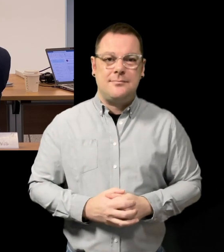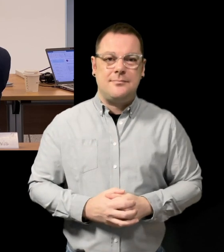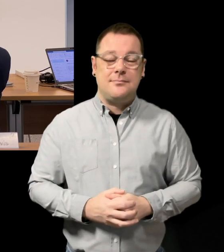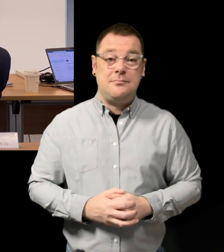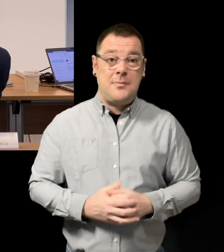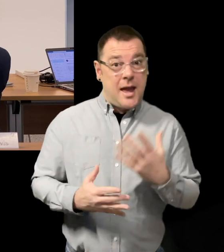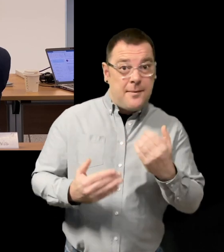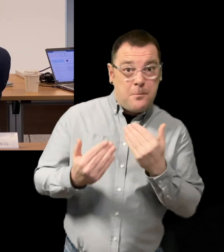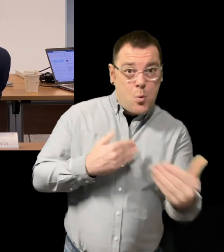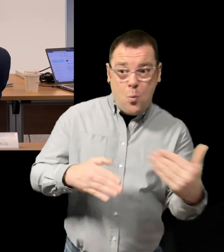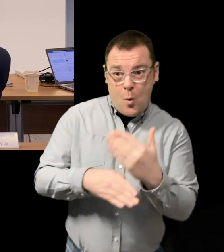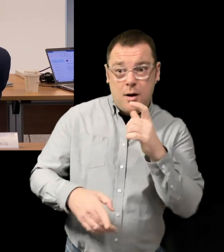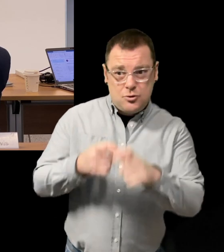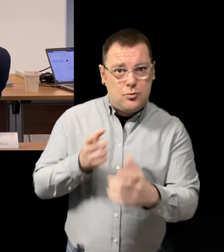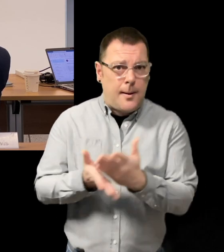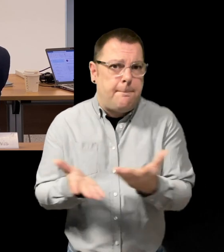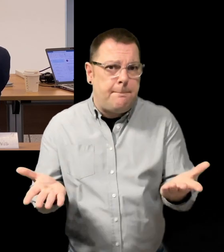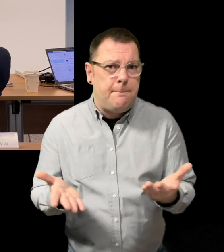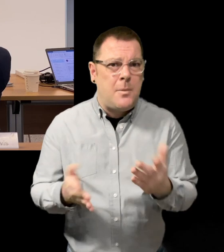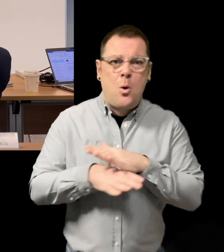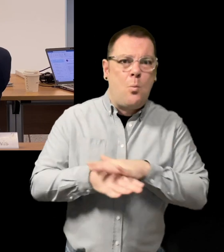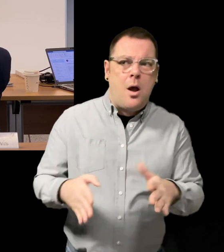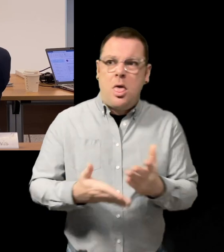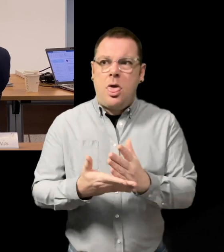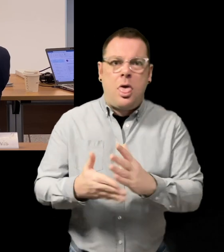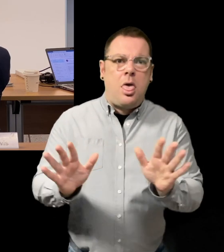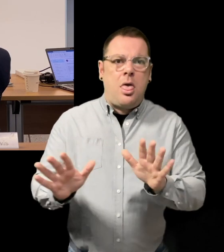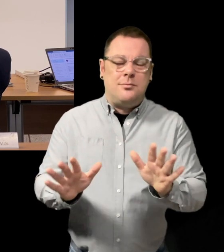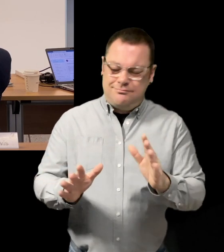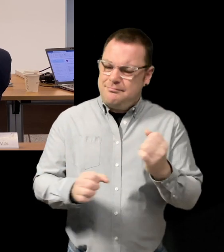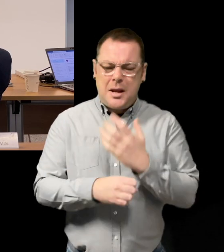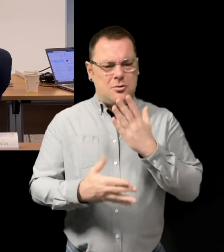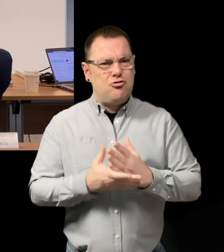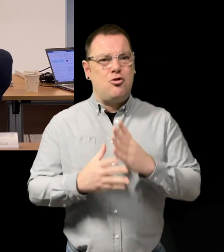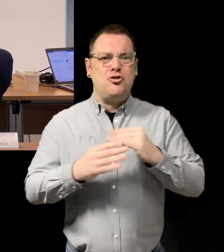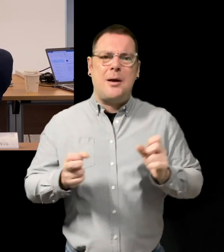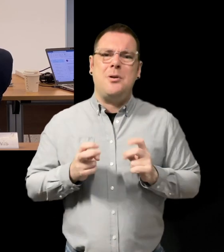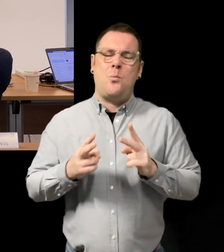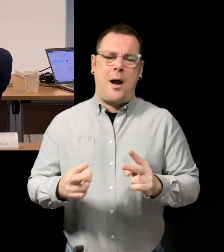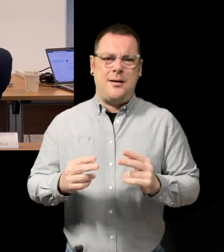There is more to do, but we will not falter to ensure the Surrey Way is the standard bearer,